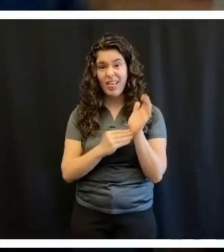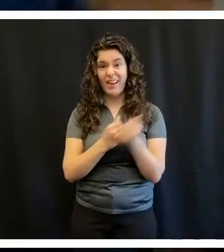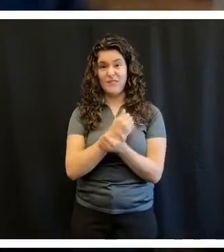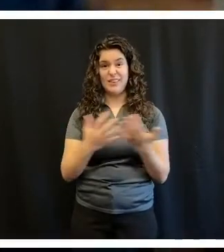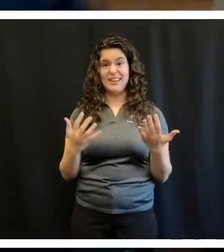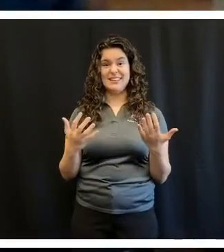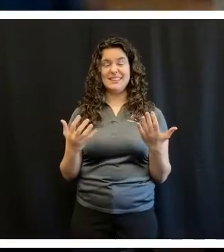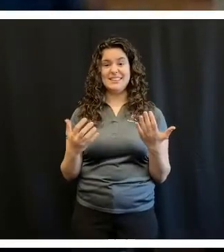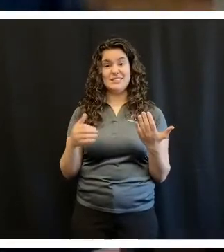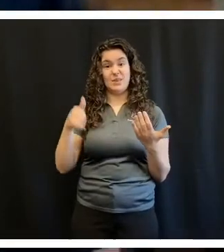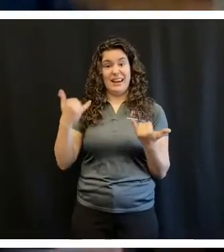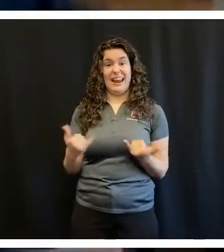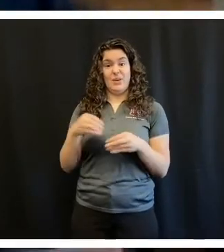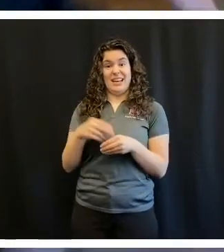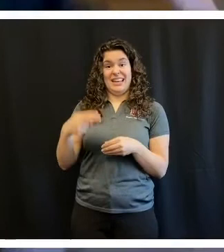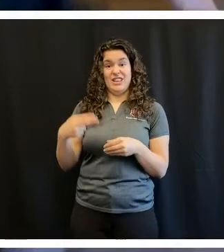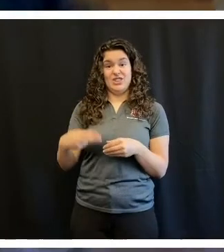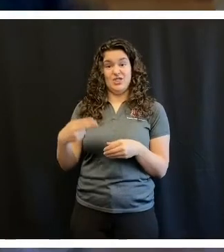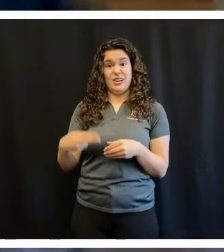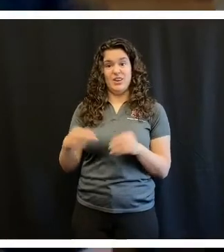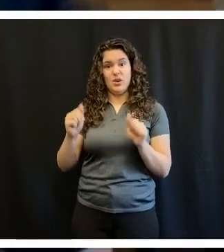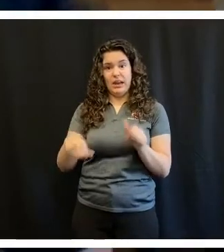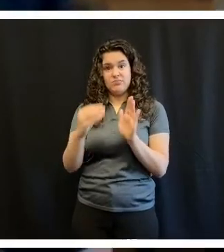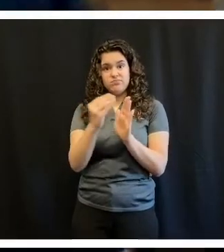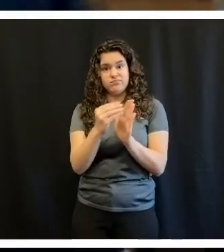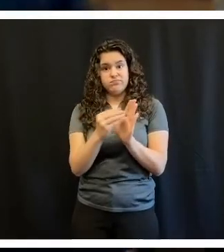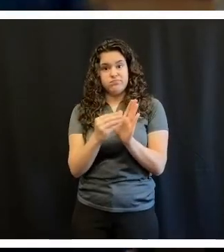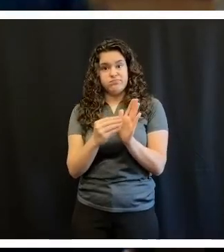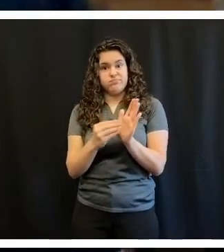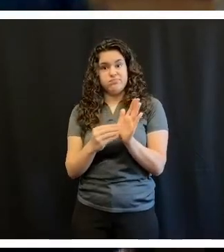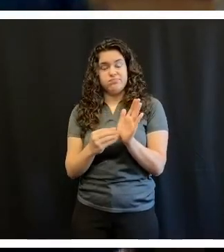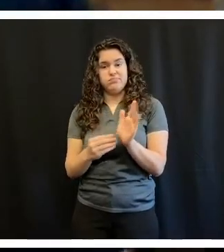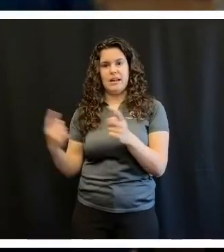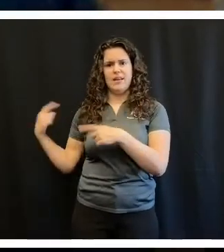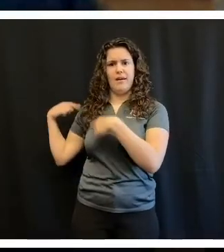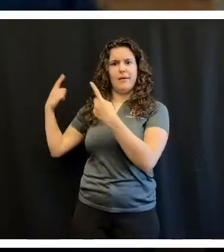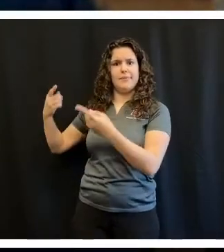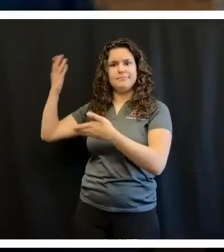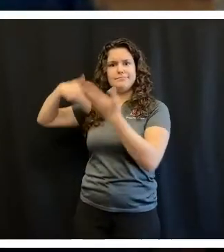"that will be a watershed moment "for decades or maybe even centuries.